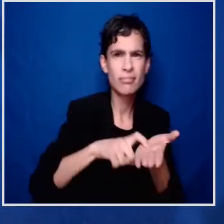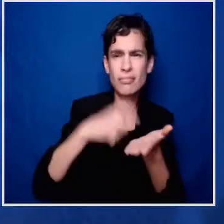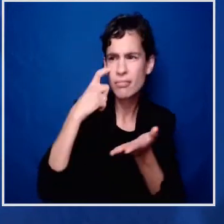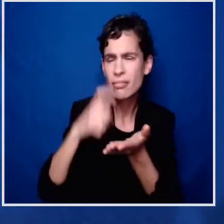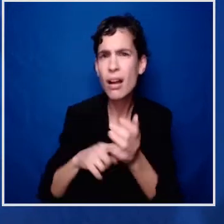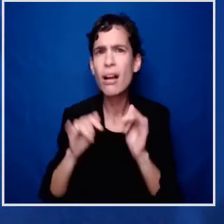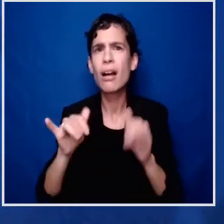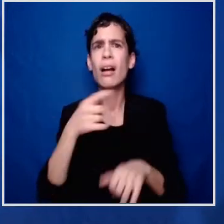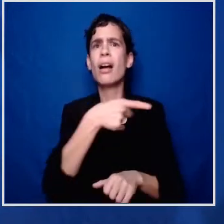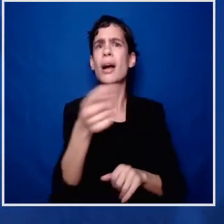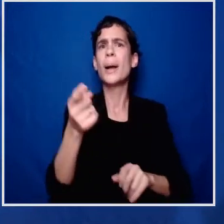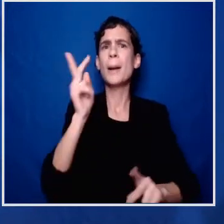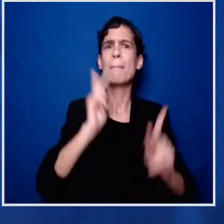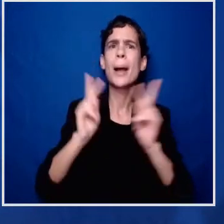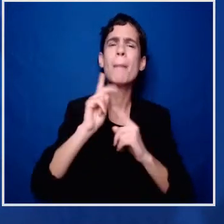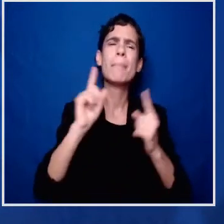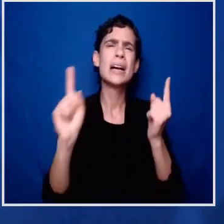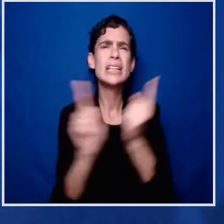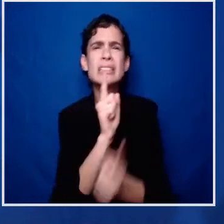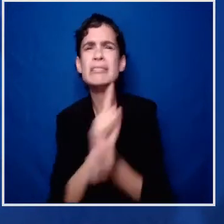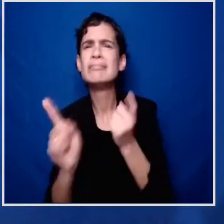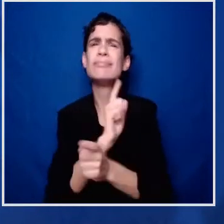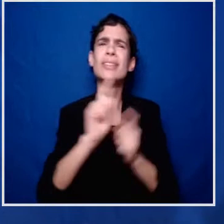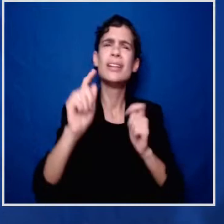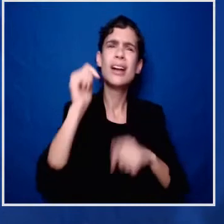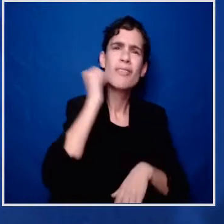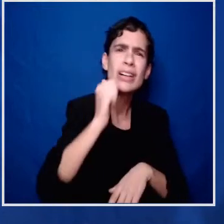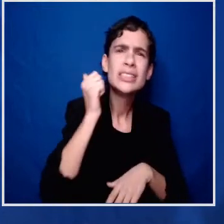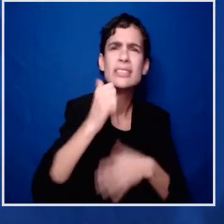SAYING THAT WAS TRANSLATED TO